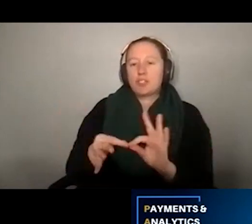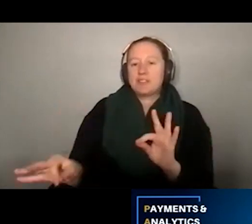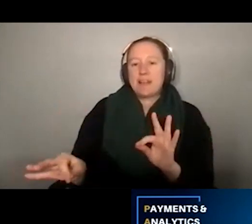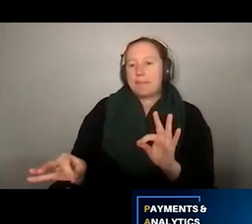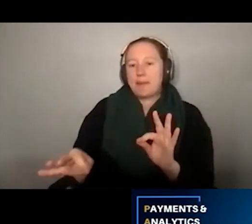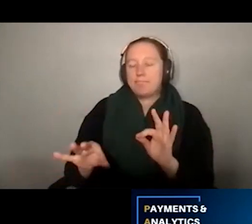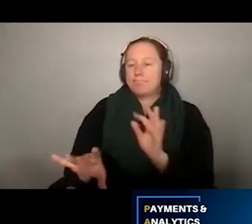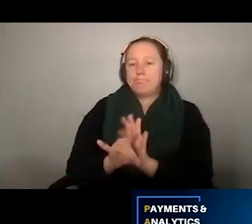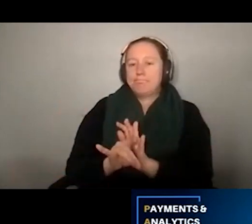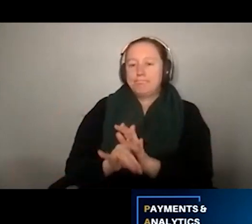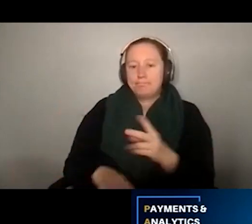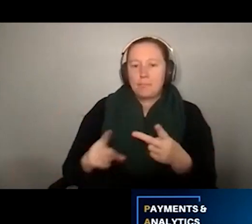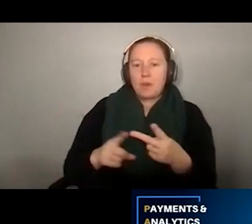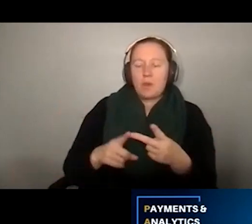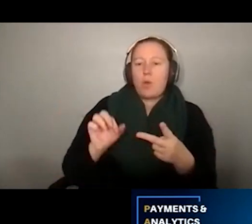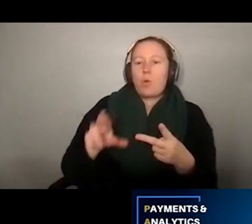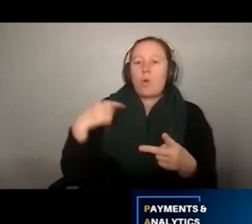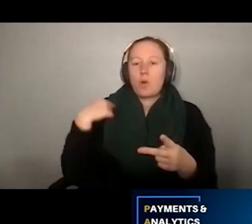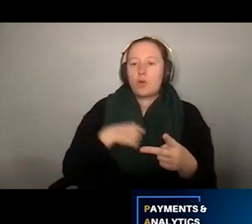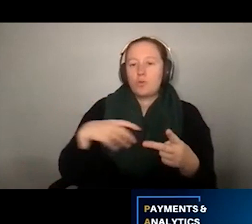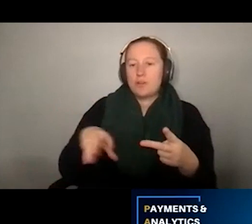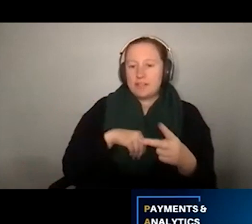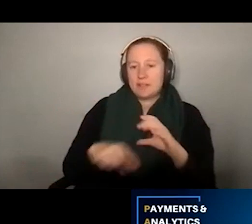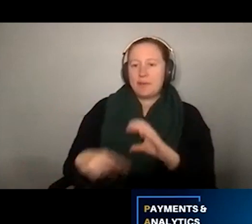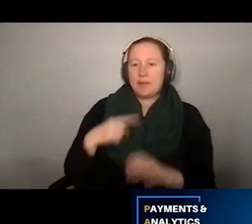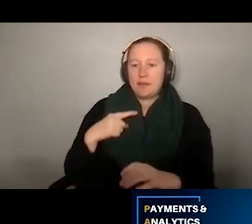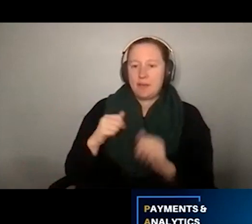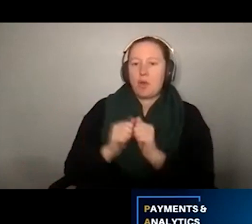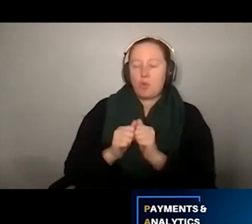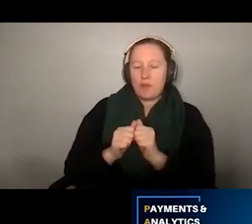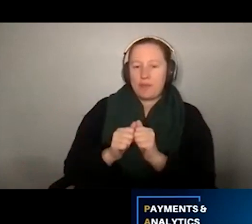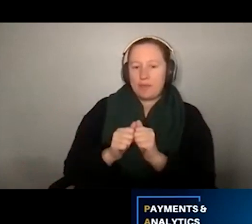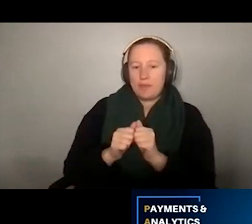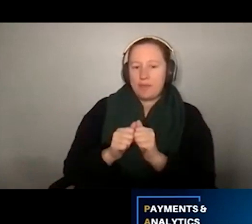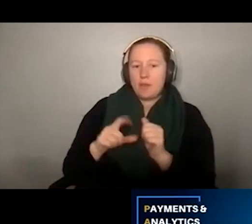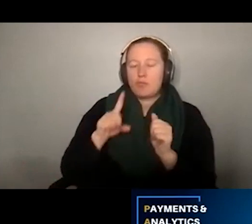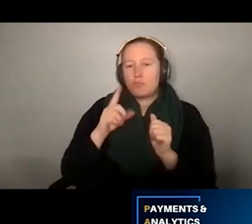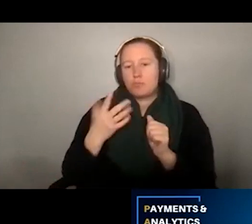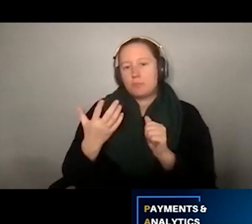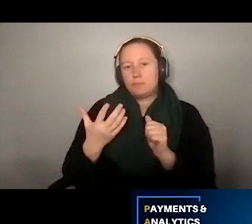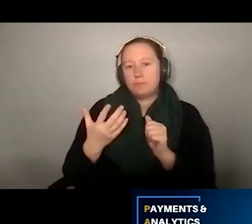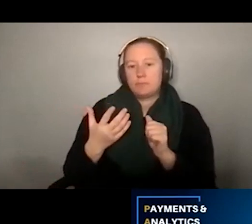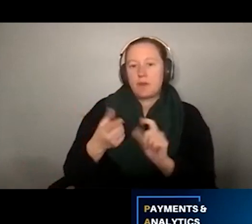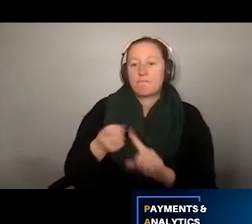or we do accept an email in response to the email requests that you received